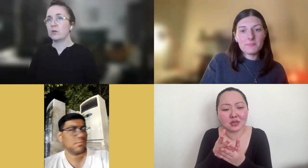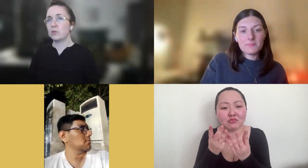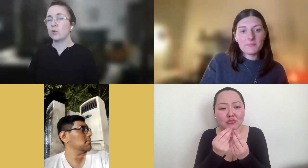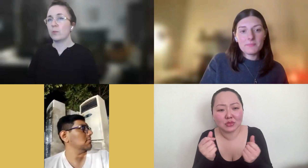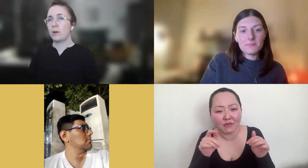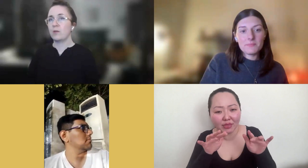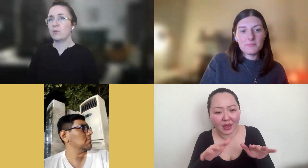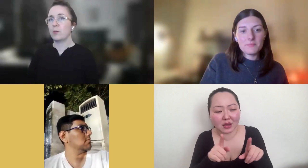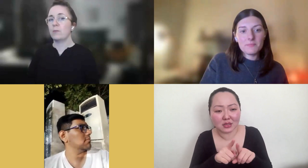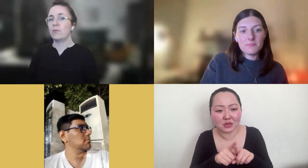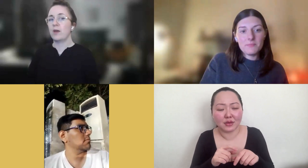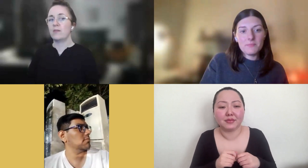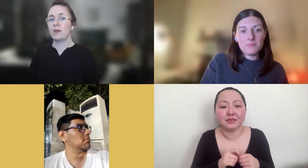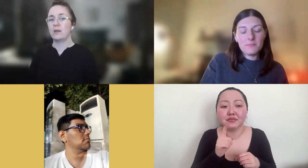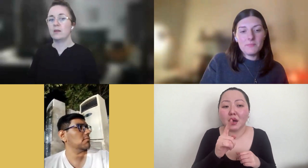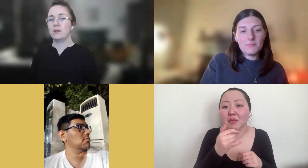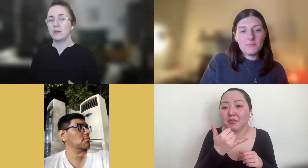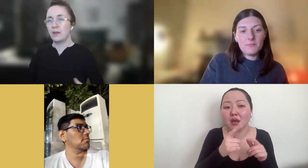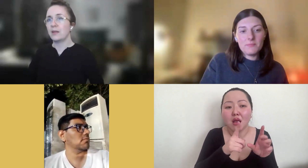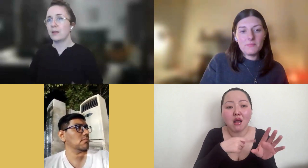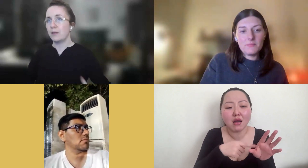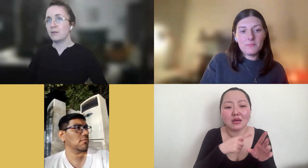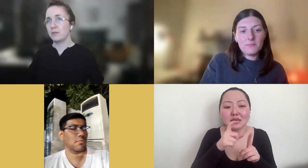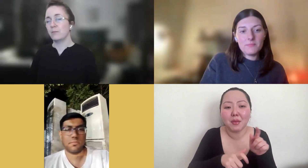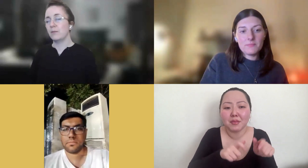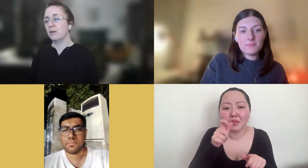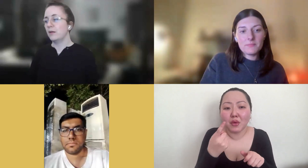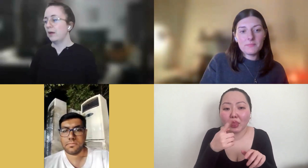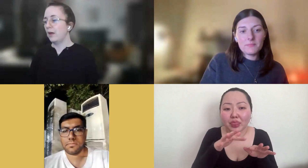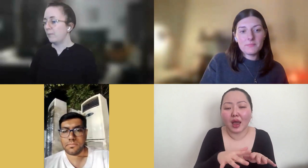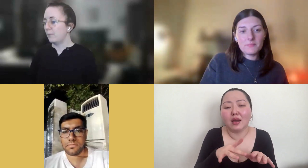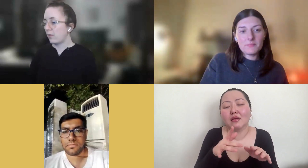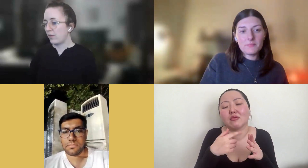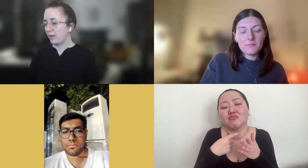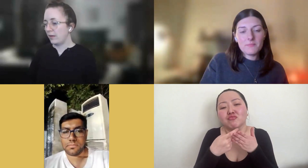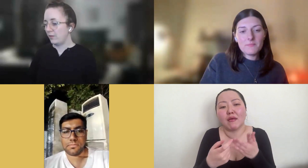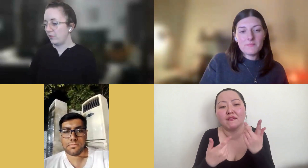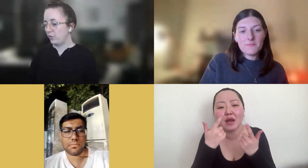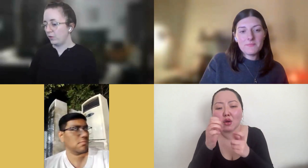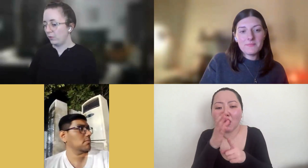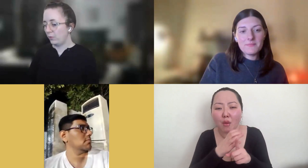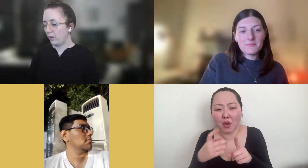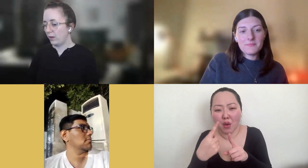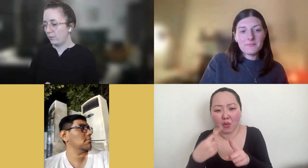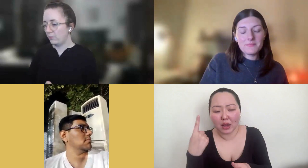where you can talk about those problems and then get that momentum. The other thing is to